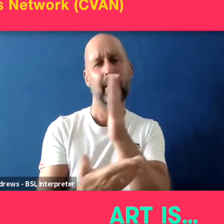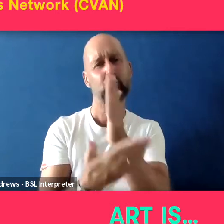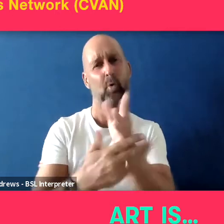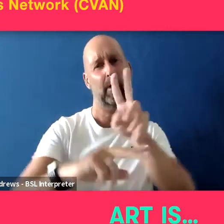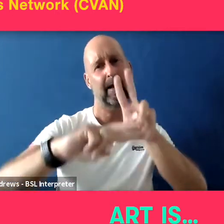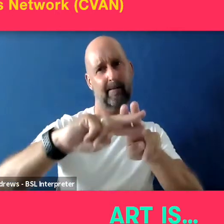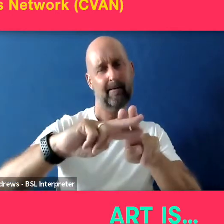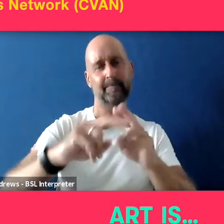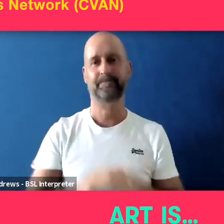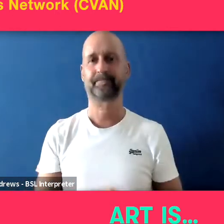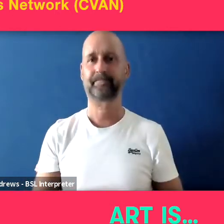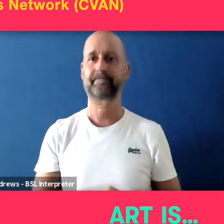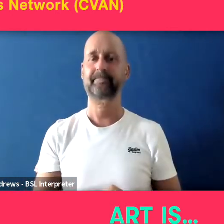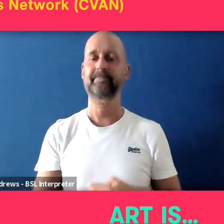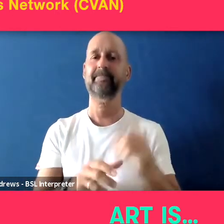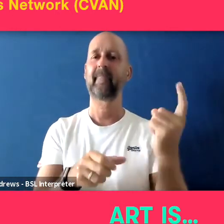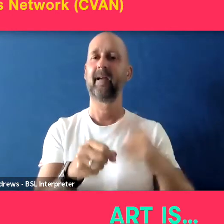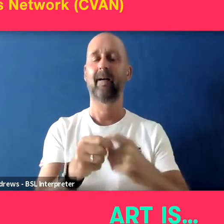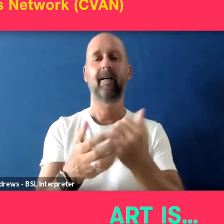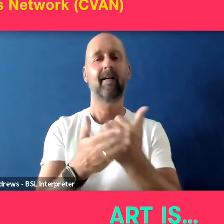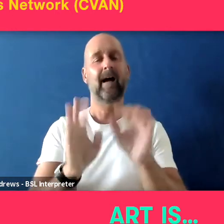We are joined by an incredible panel of wonderful